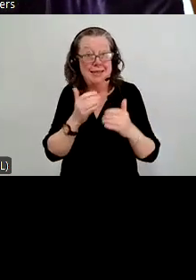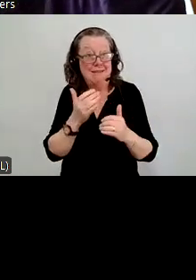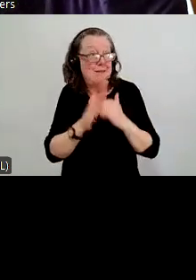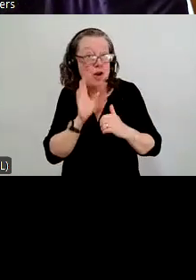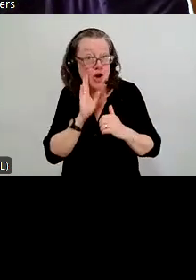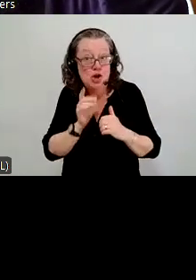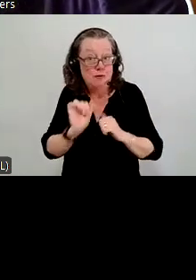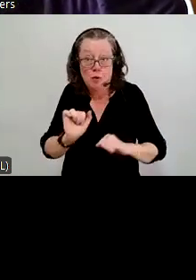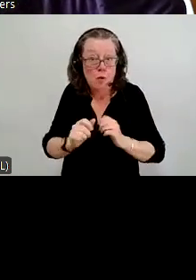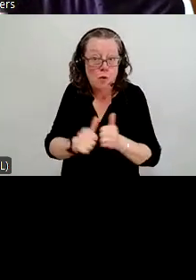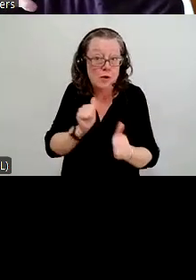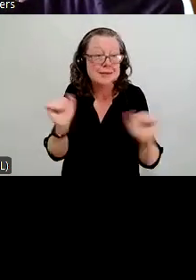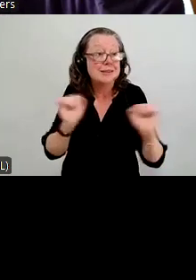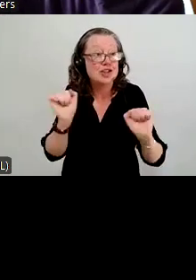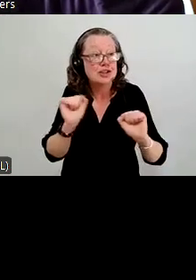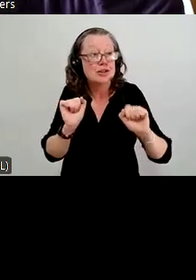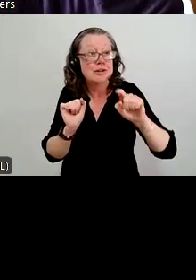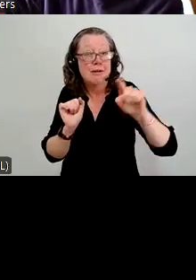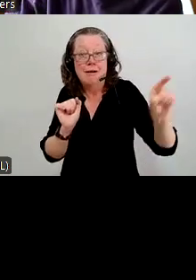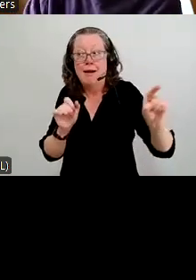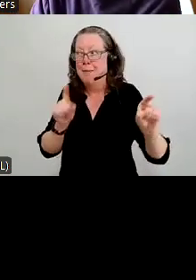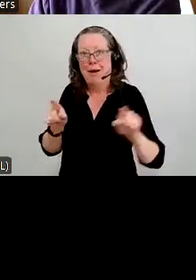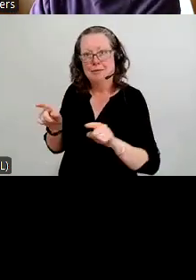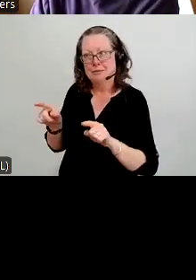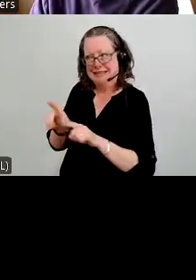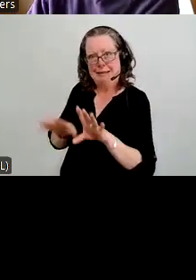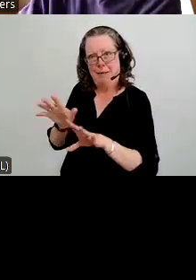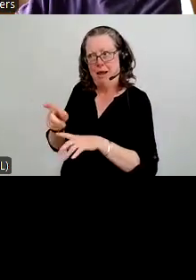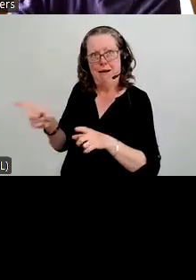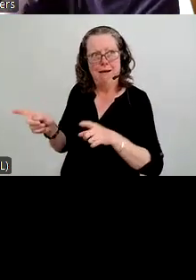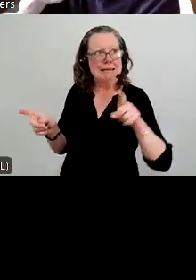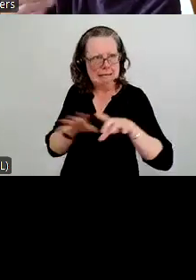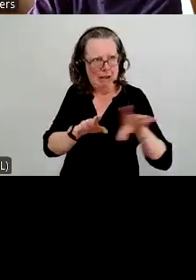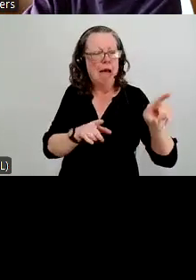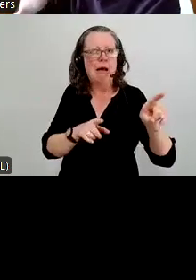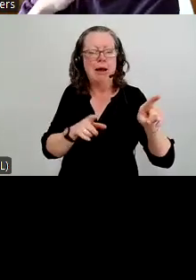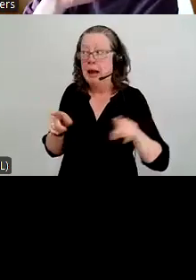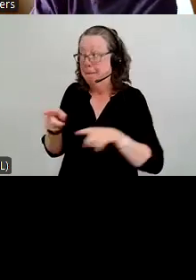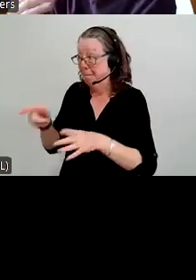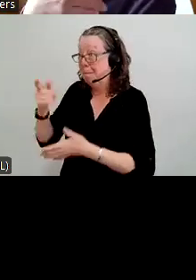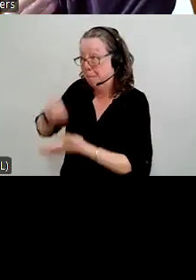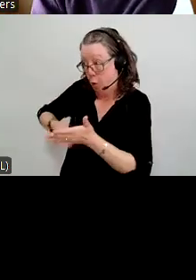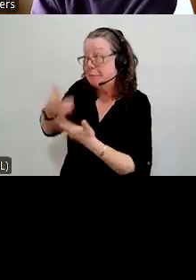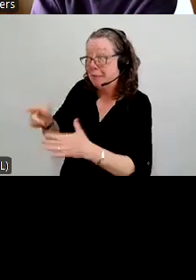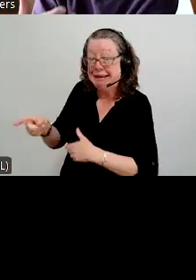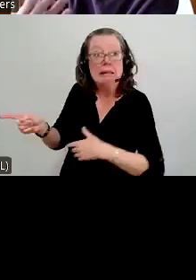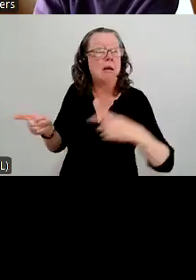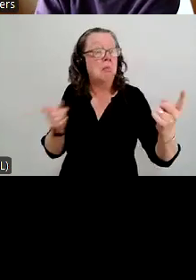new people that have never heard of you before and try to get them, introduce them to what you are,